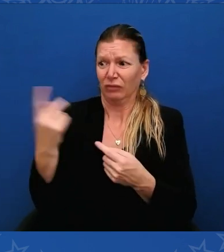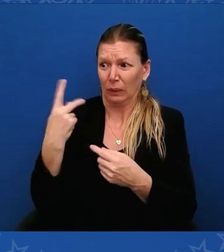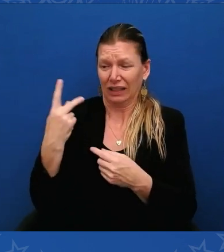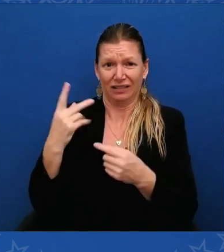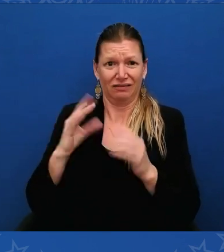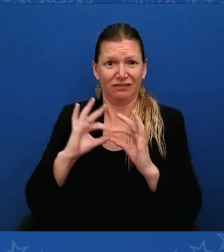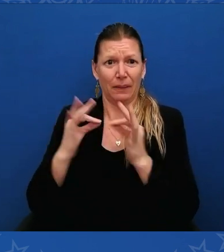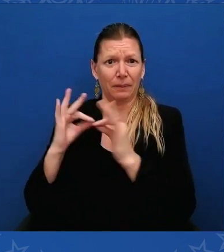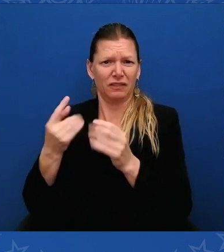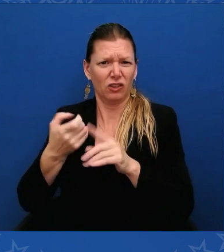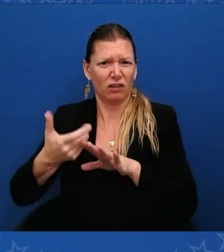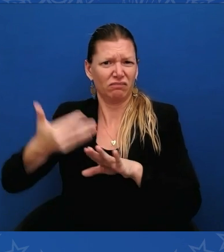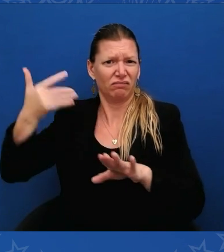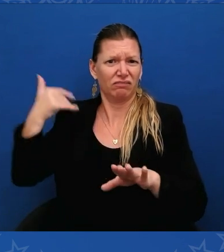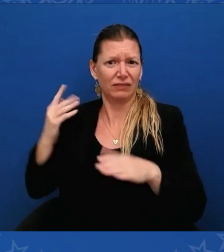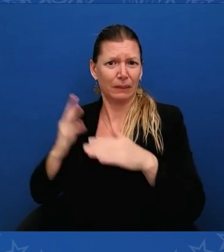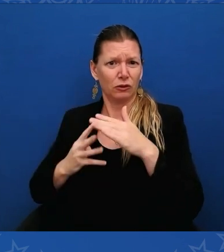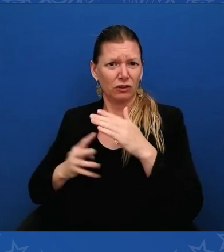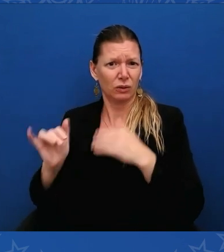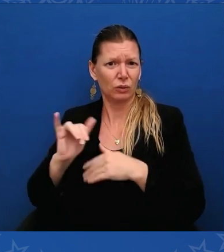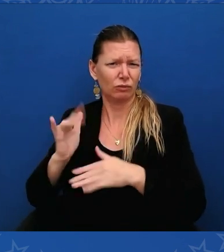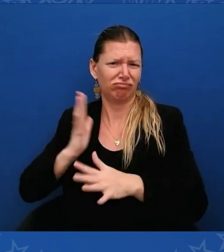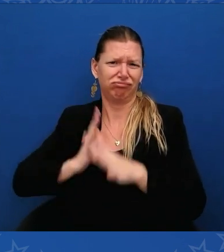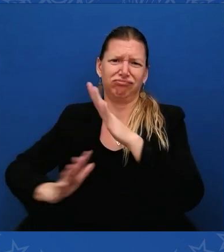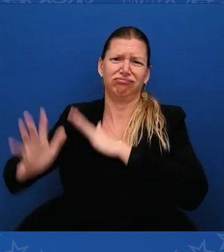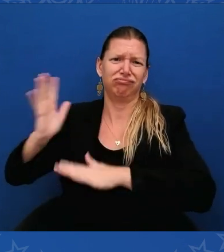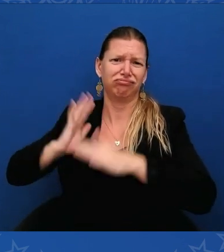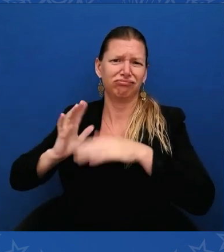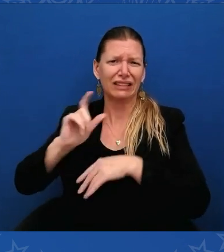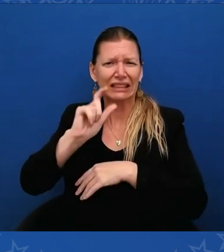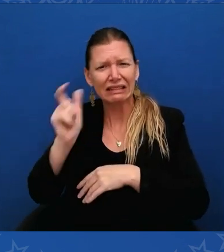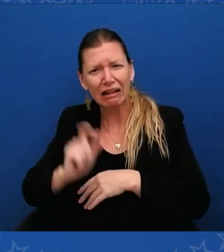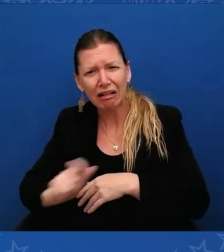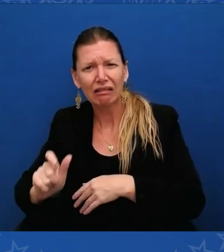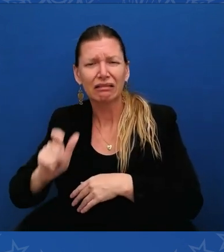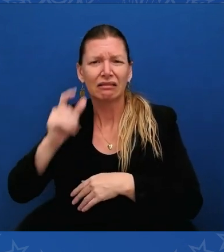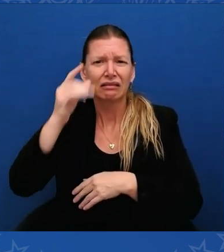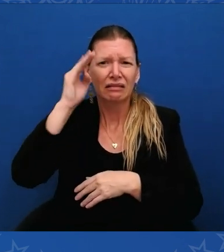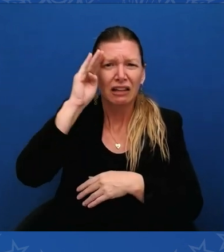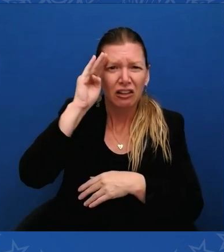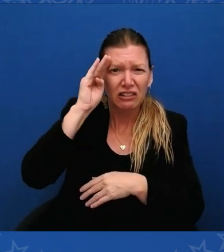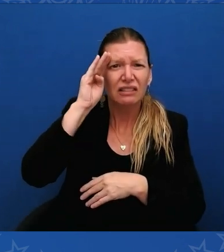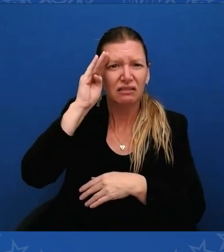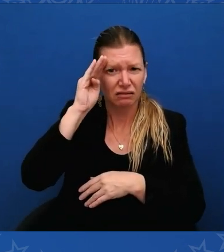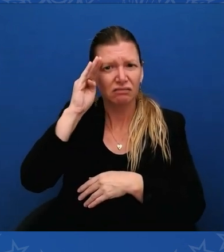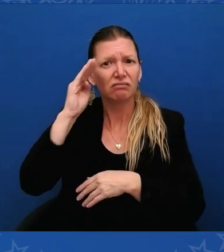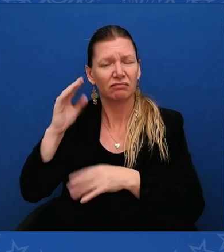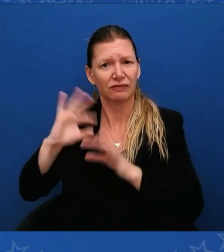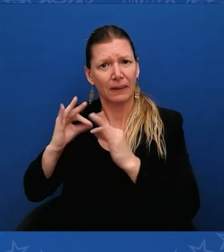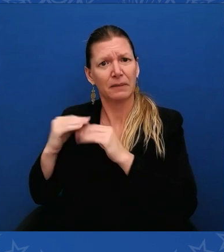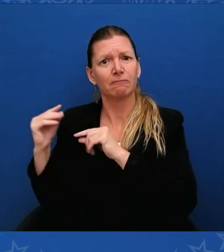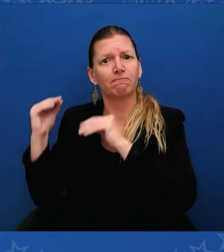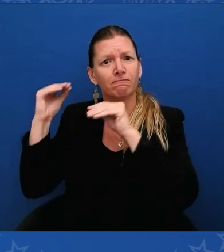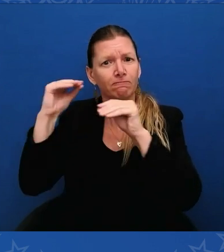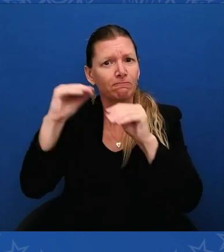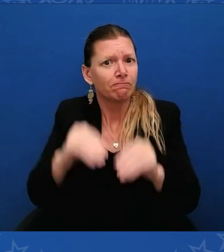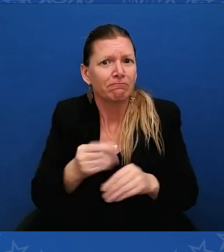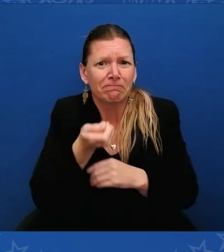They came with very little but their family and their faith. And they were criticized because many of them were Catholics